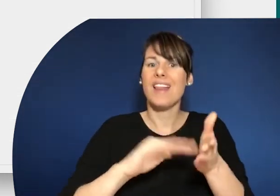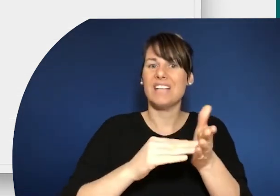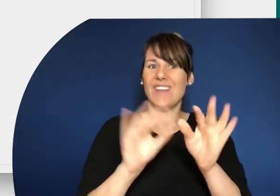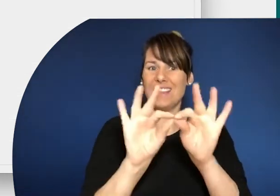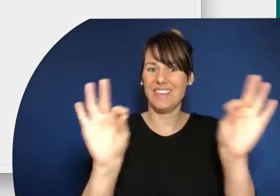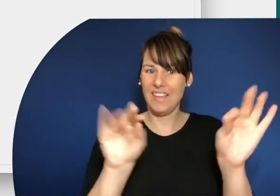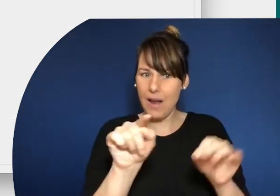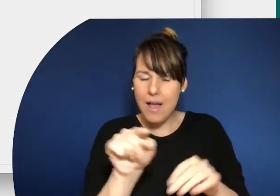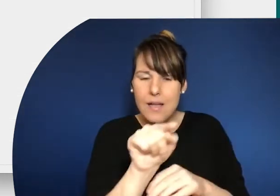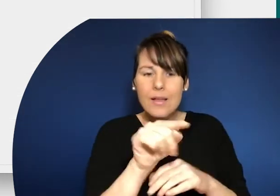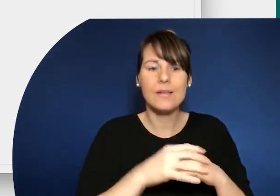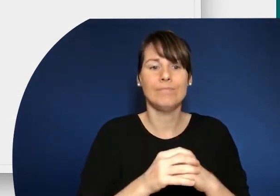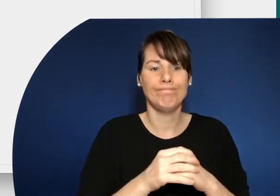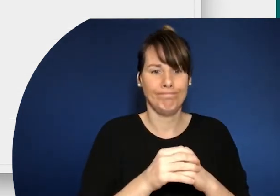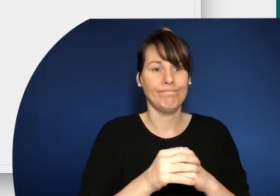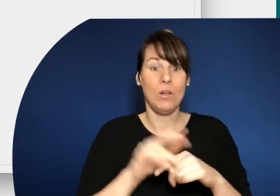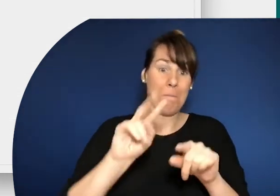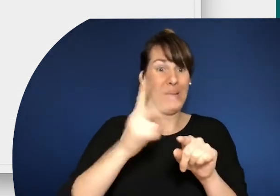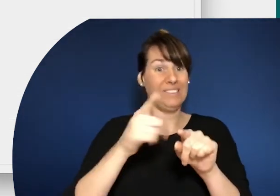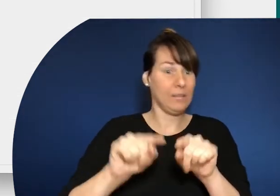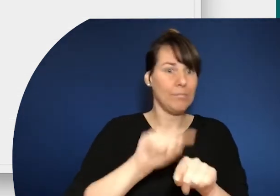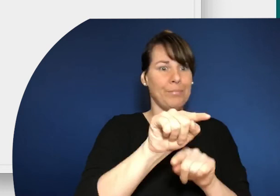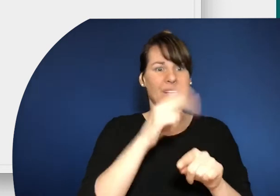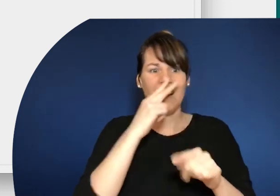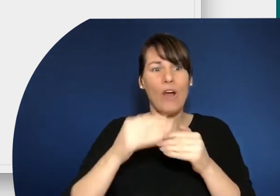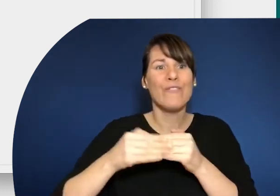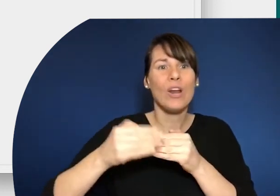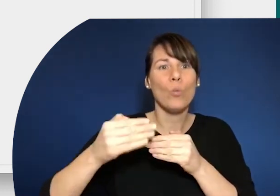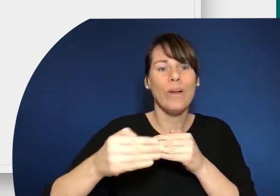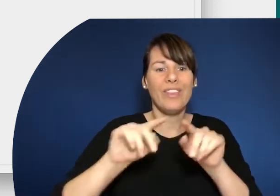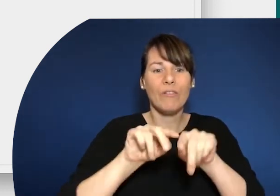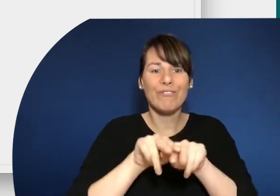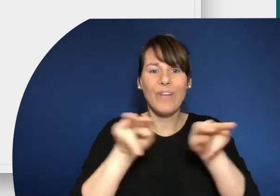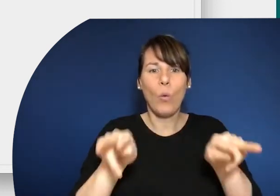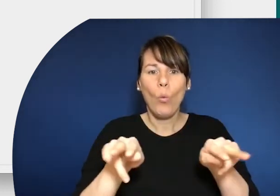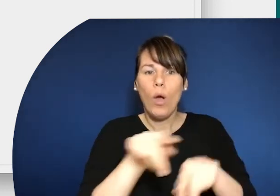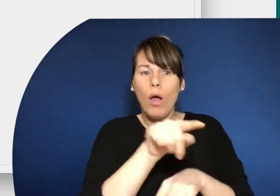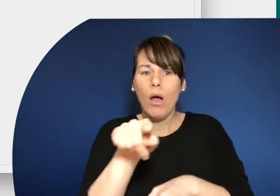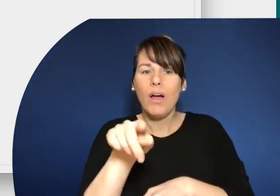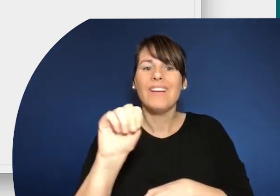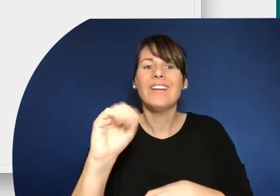OK. And it directly gives me the frequency view, and it seems that entity classifiers